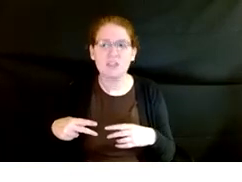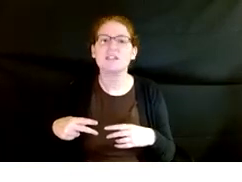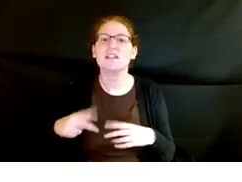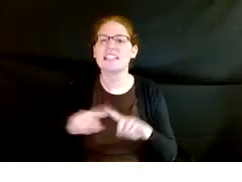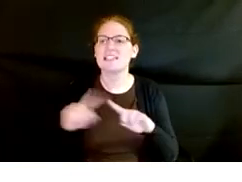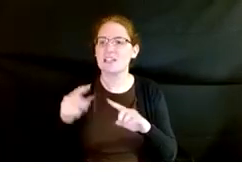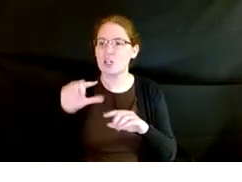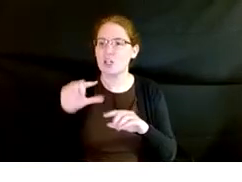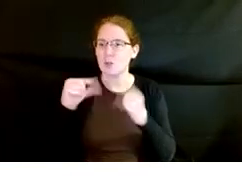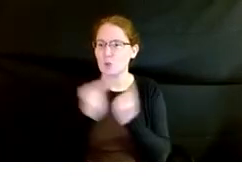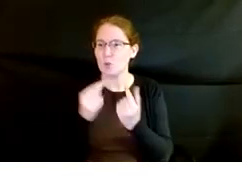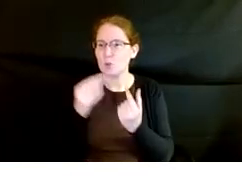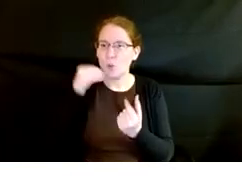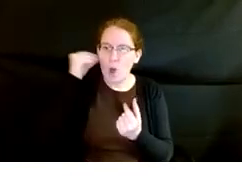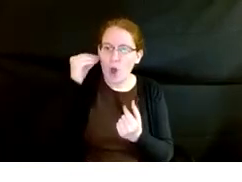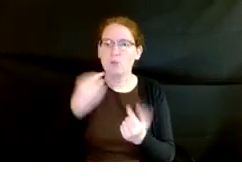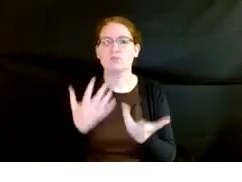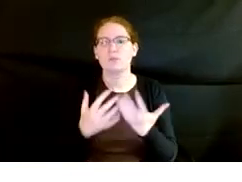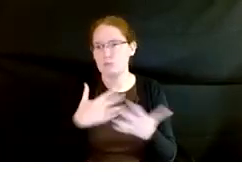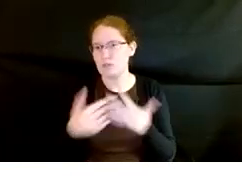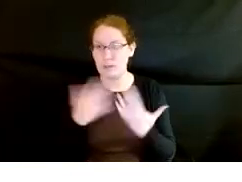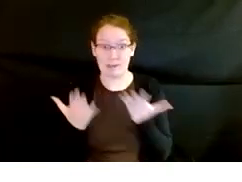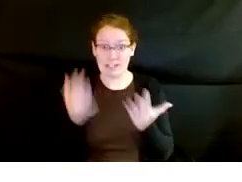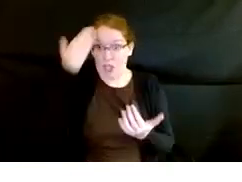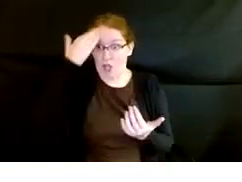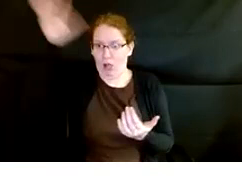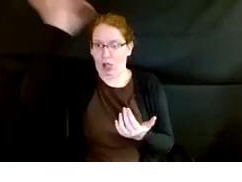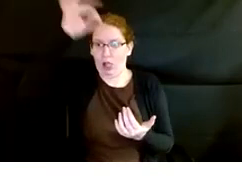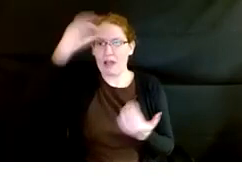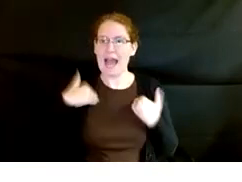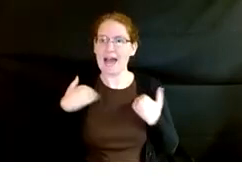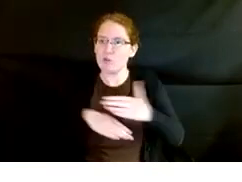may not be aware that they have a right to get a vaccine and need to get a vaccine... we've been made